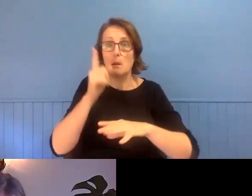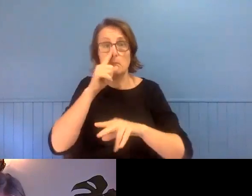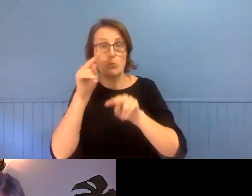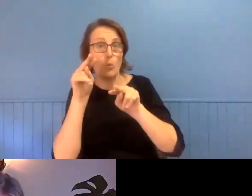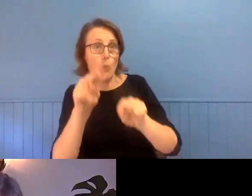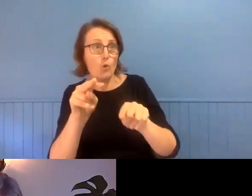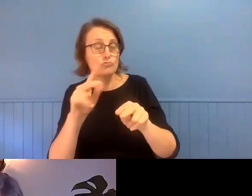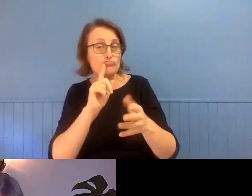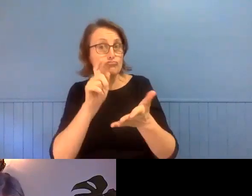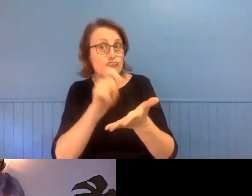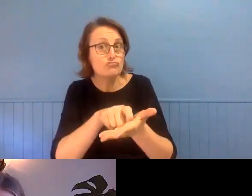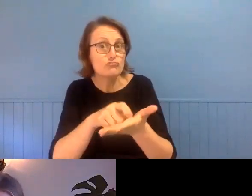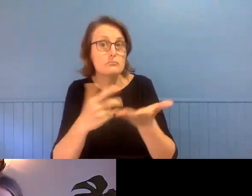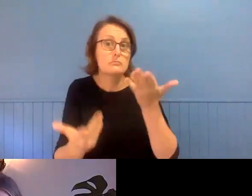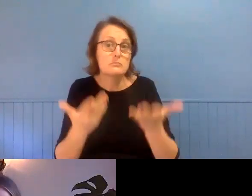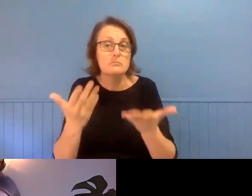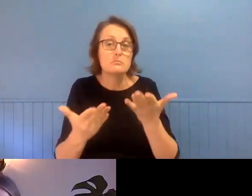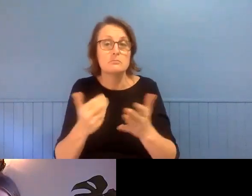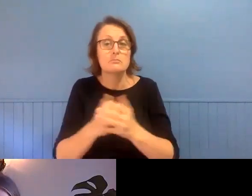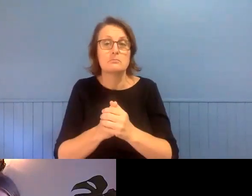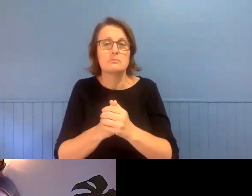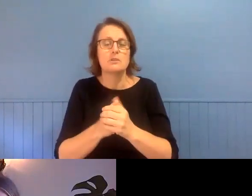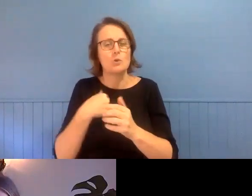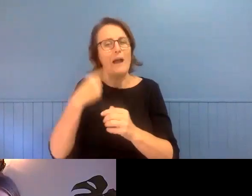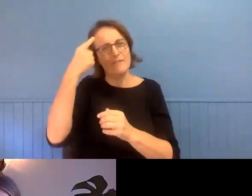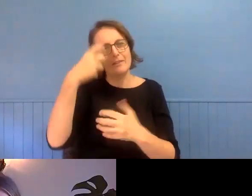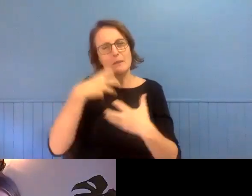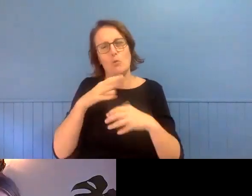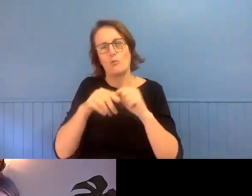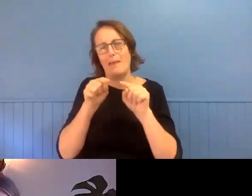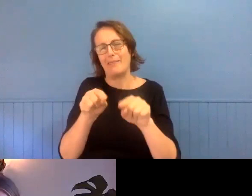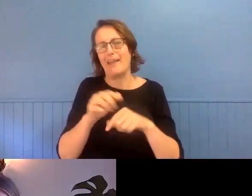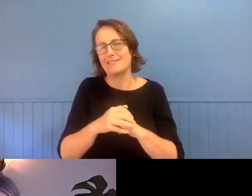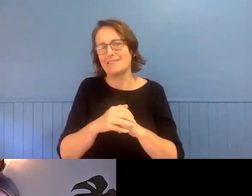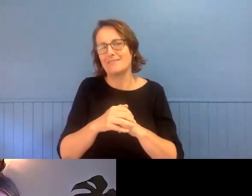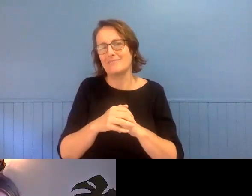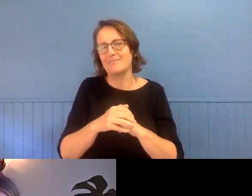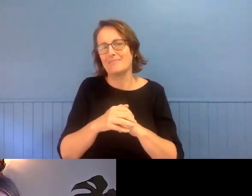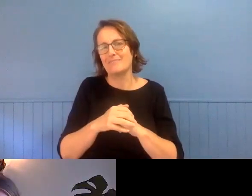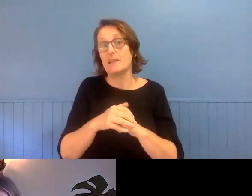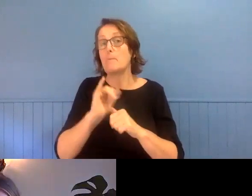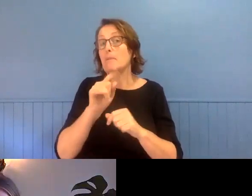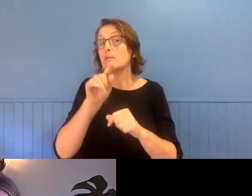might tell you on that topic and let's tune in to see what will be